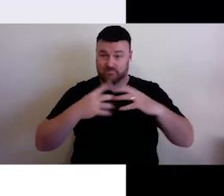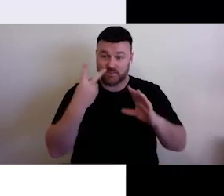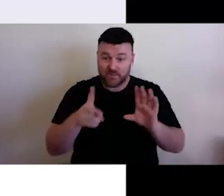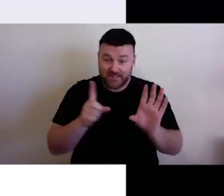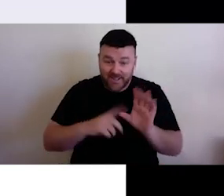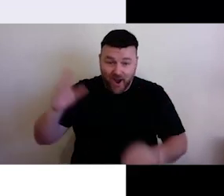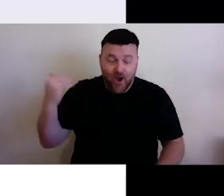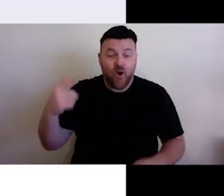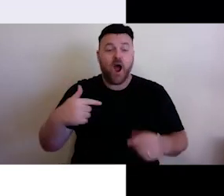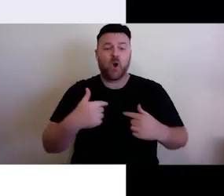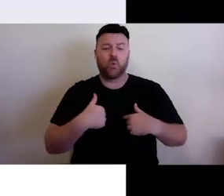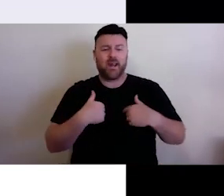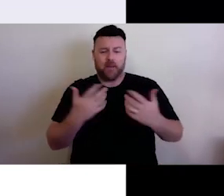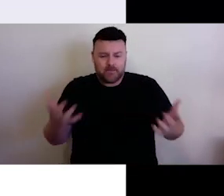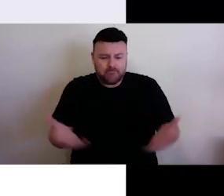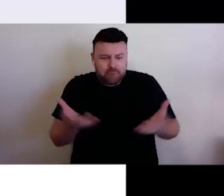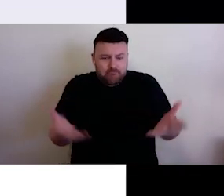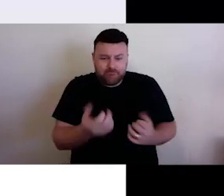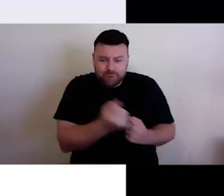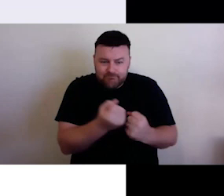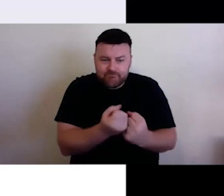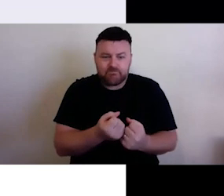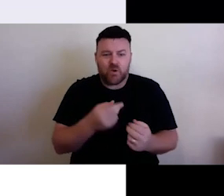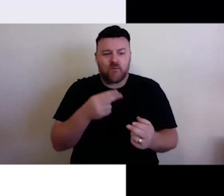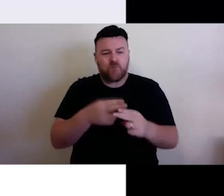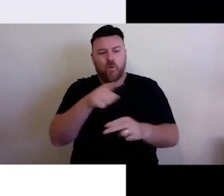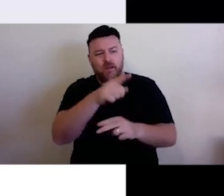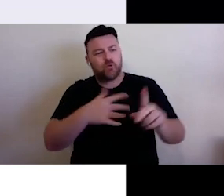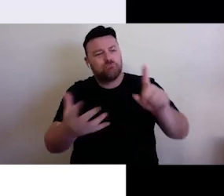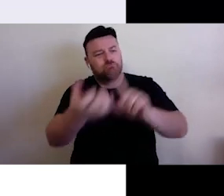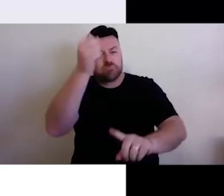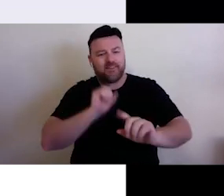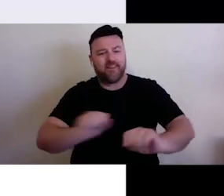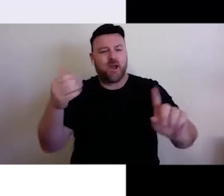clients to create and achieve goals. I just wanted to thank the people